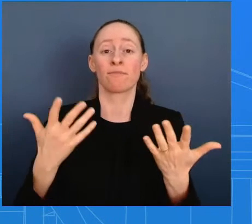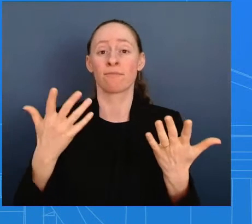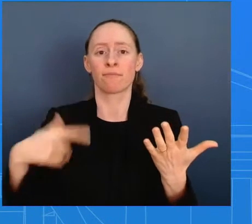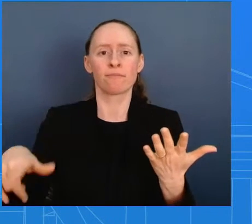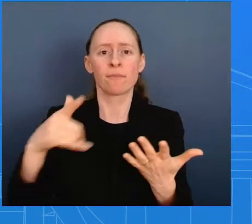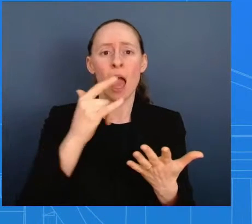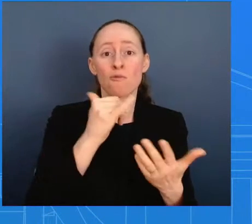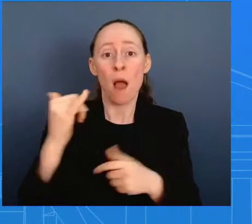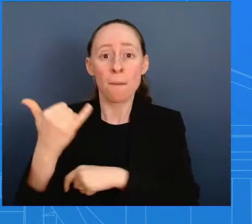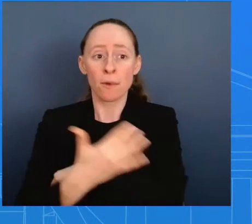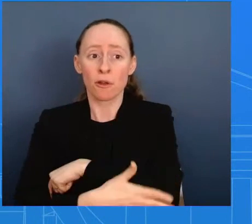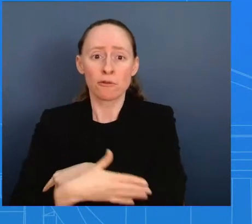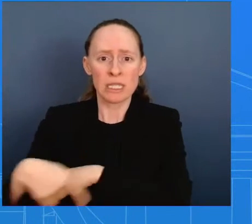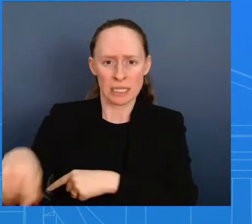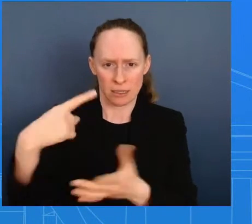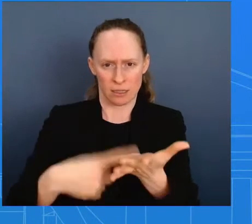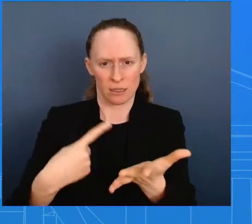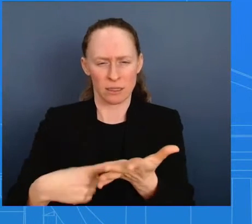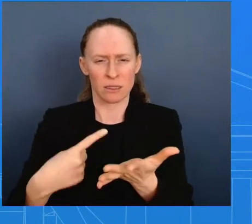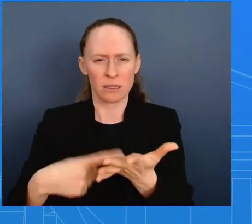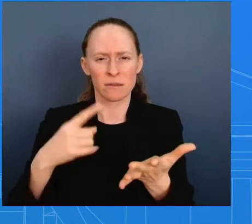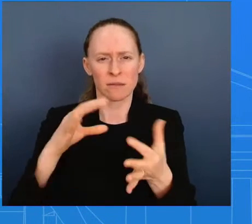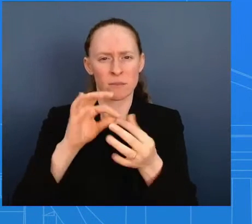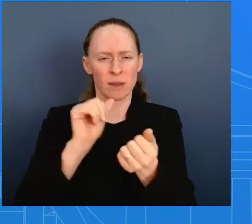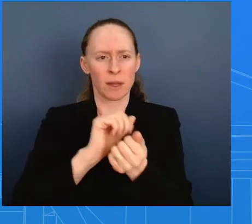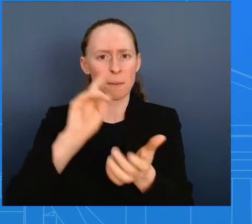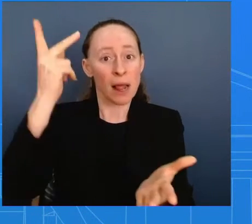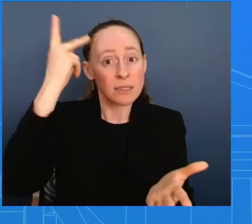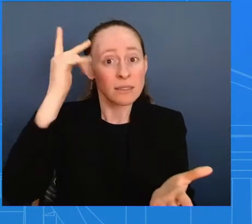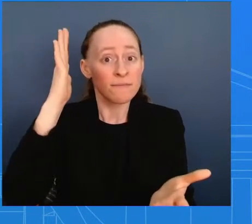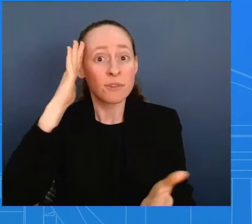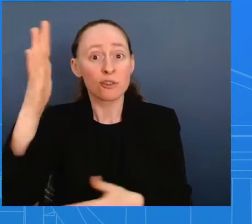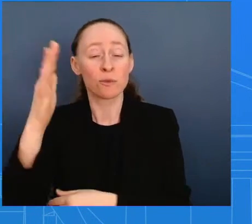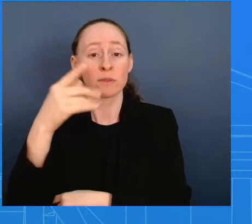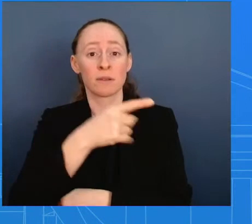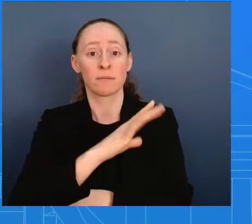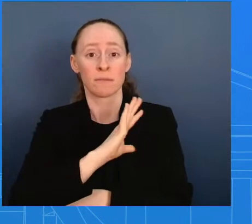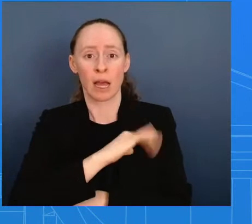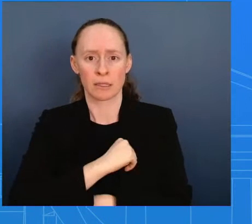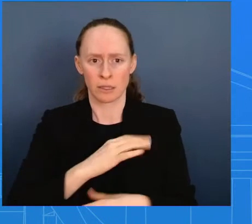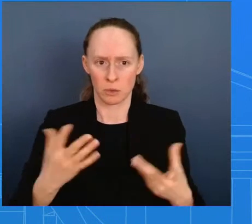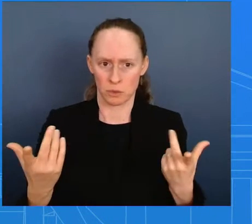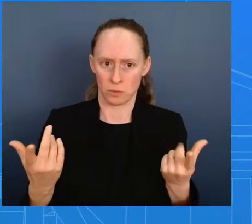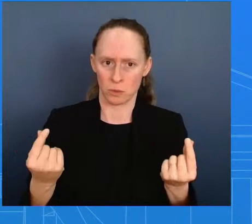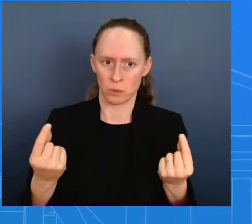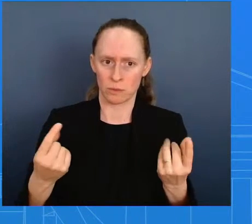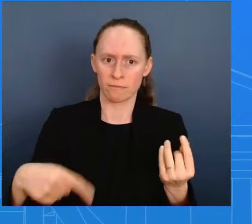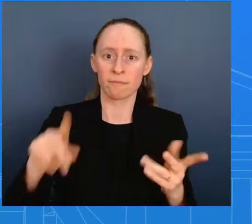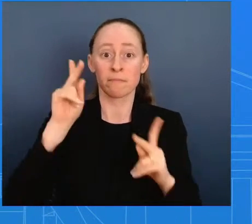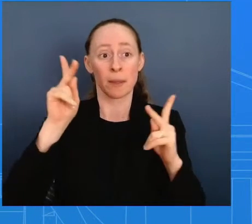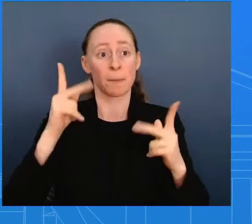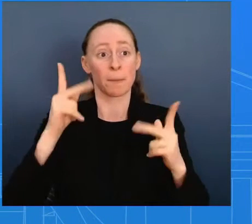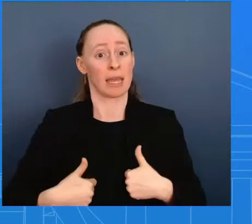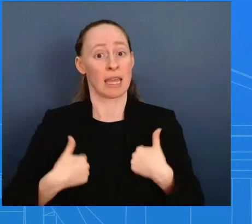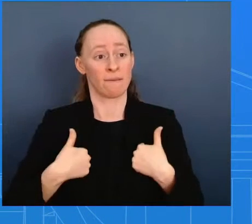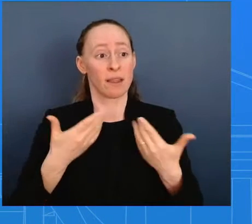They want an answer to what does the long-term future look like for the Palestinian people. That's something we're talking about with them. That's something we're talking about with the Israeli government as well.